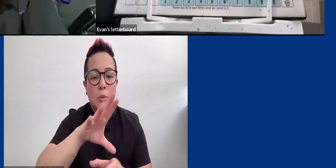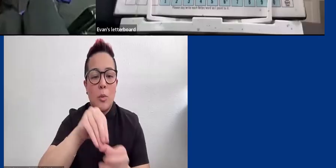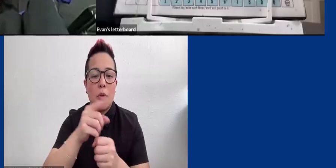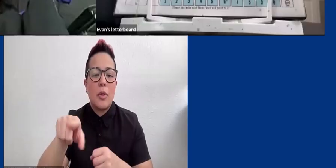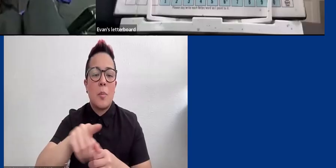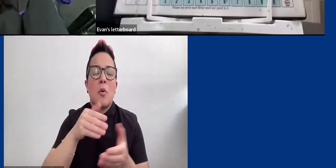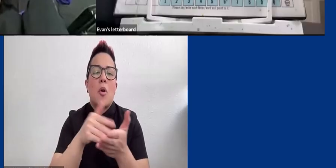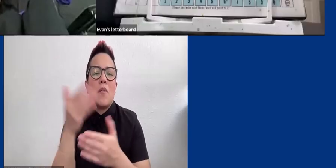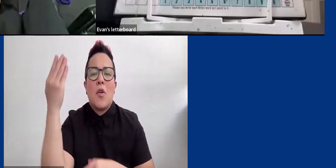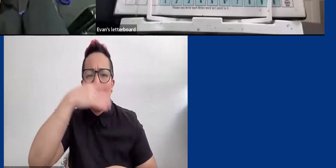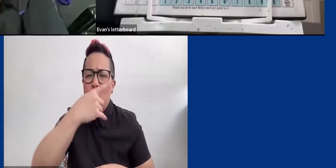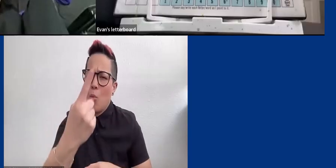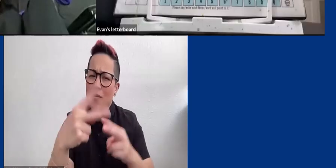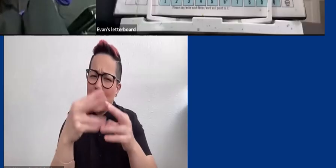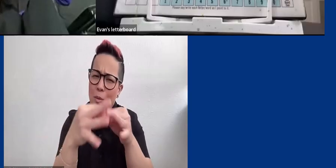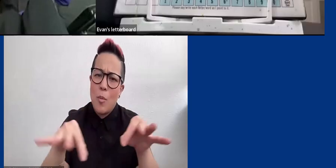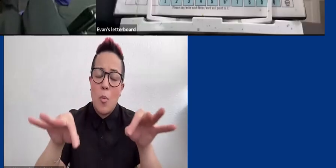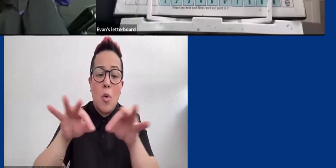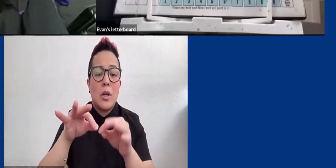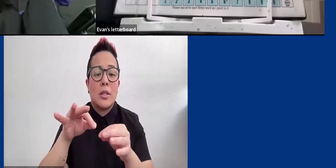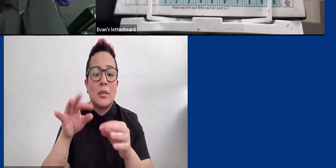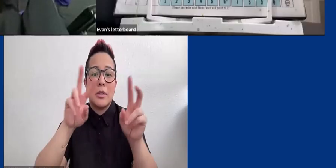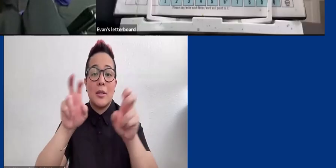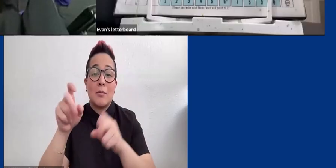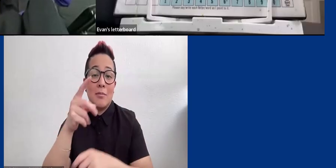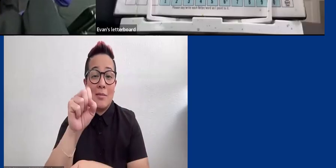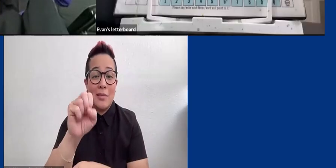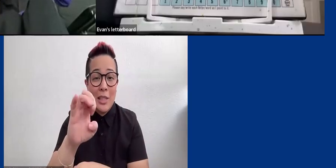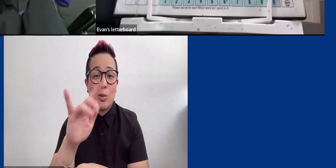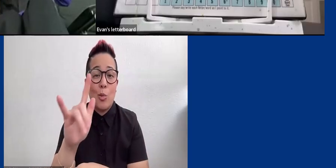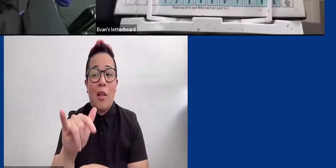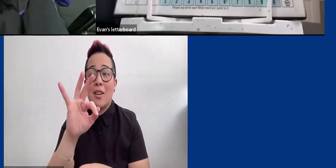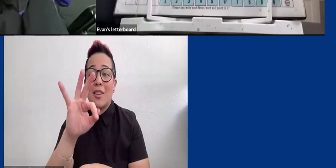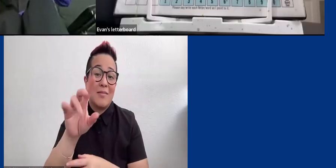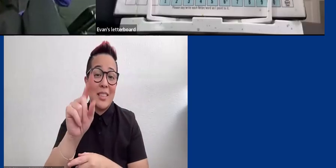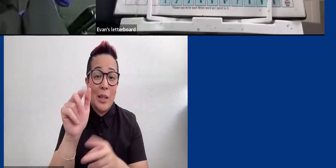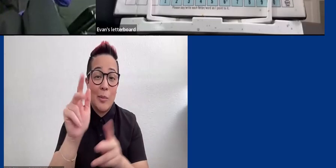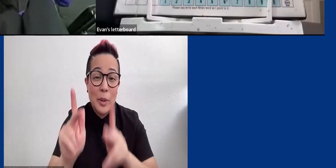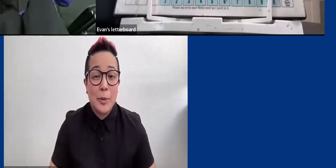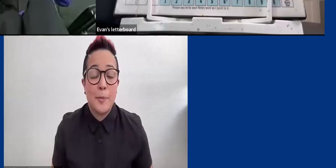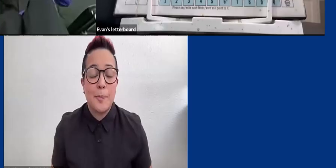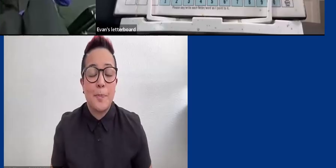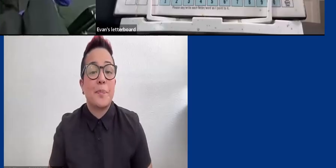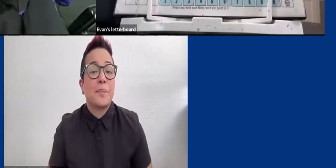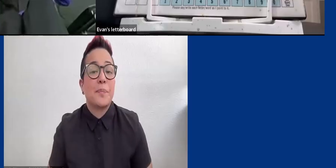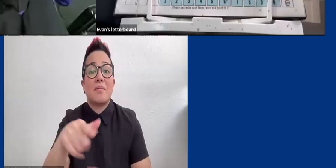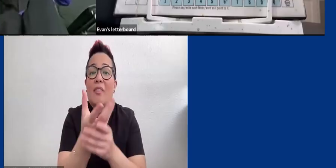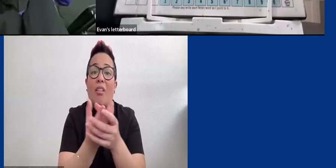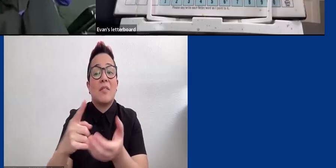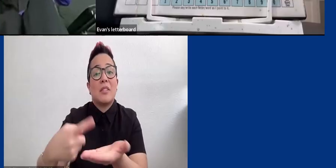topic, the sexuality of disabled people. This lack of discussion exists not only in the